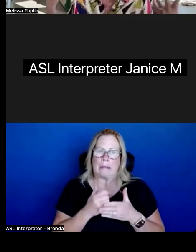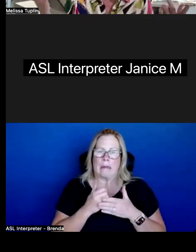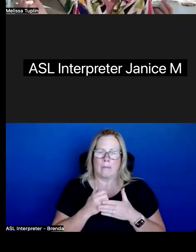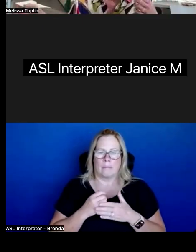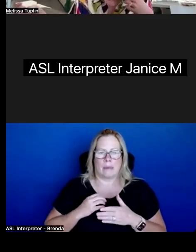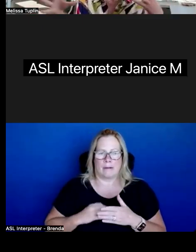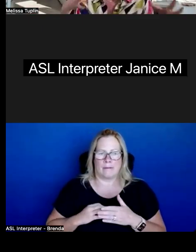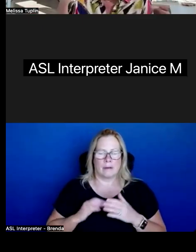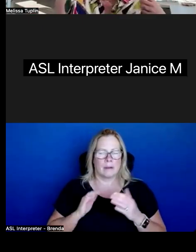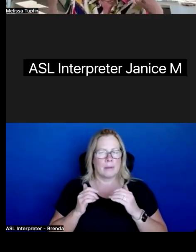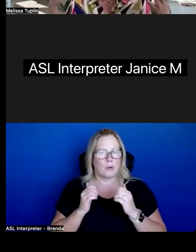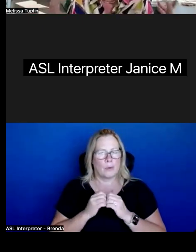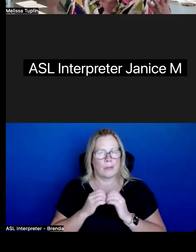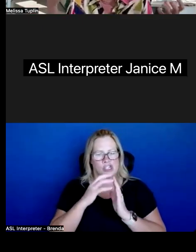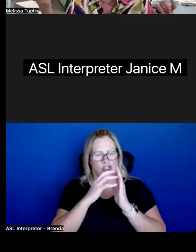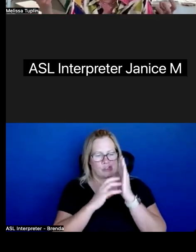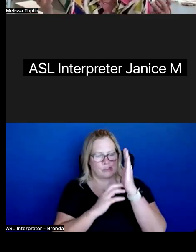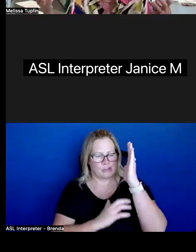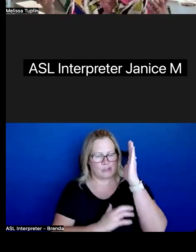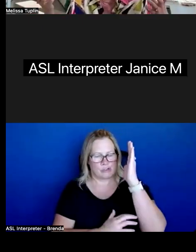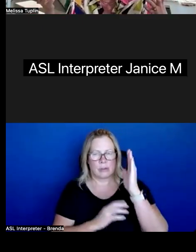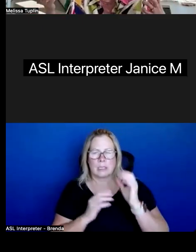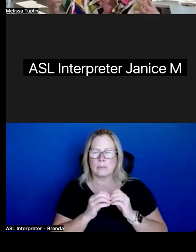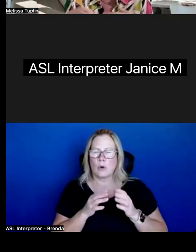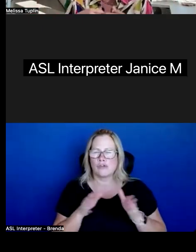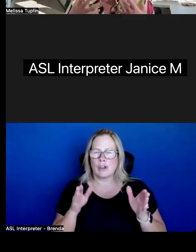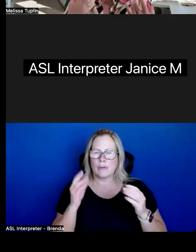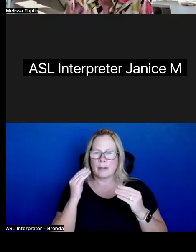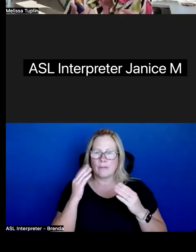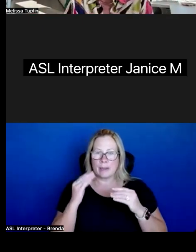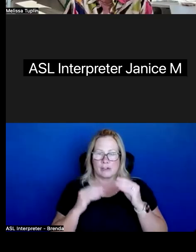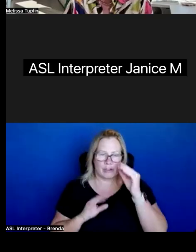essay that kind of tries to talk generally about everything that you do, which doesn't